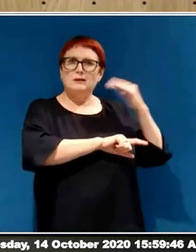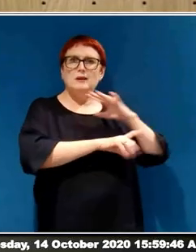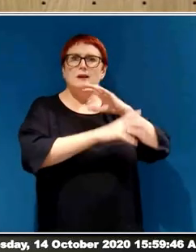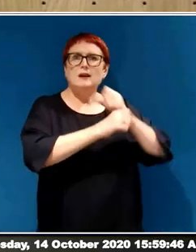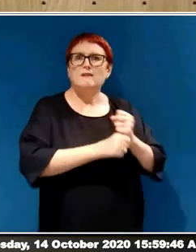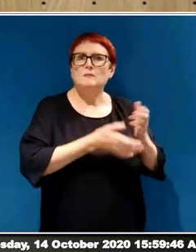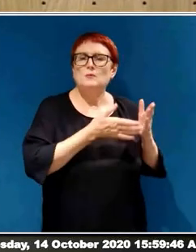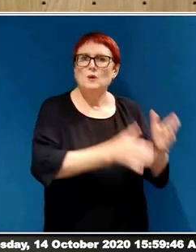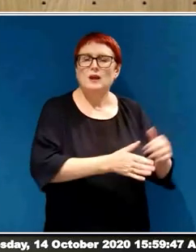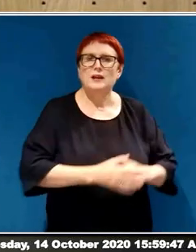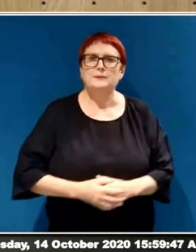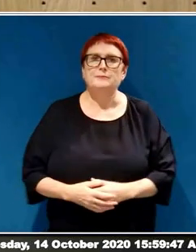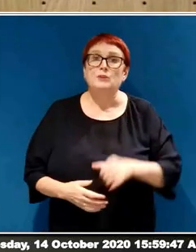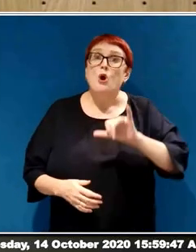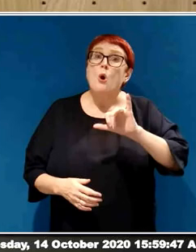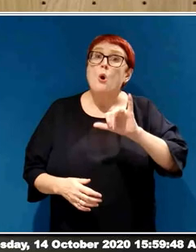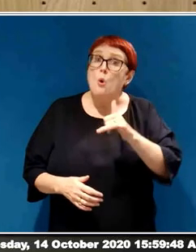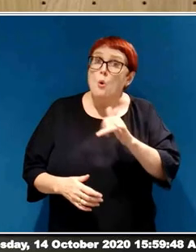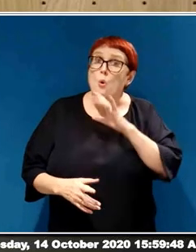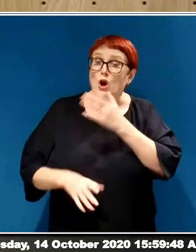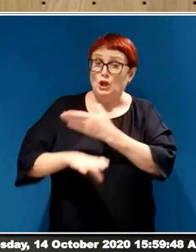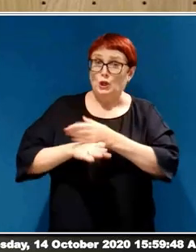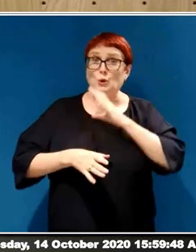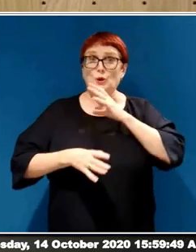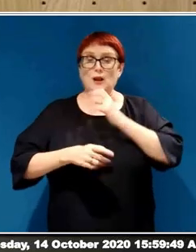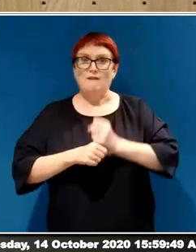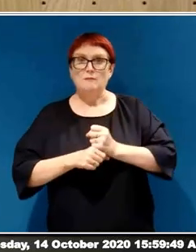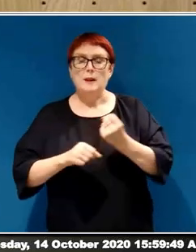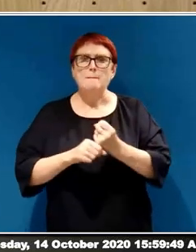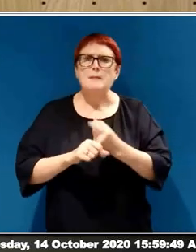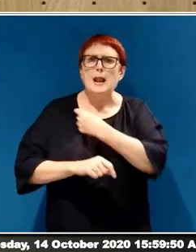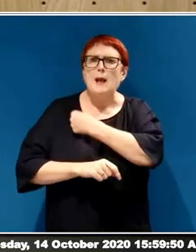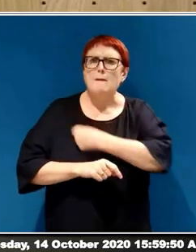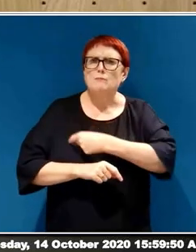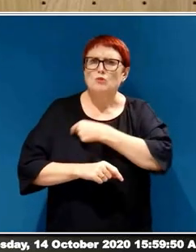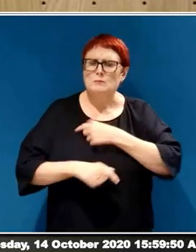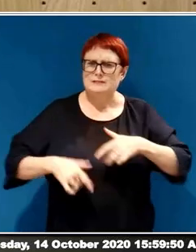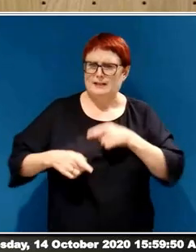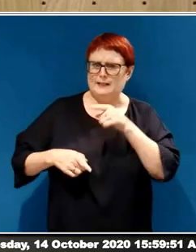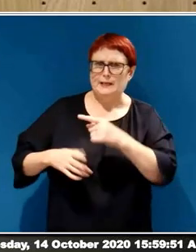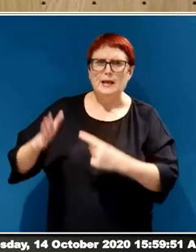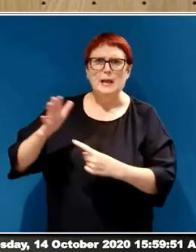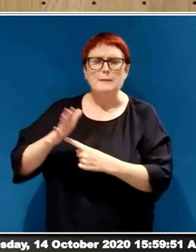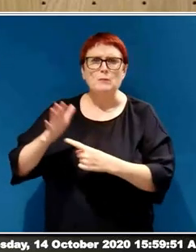that they consider important. One of those we hear quite often in education, Governments making a